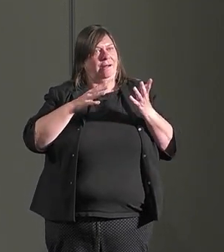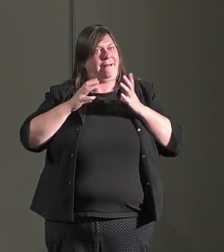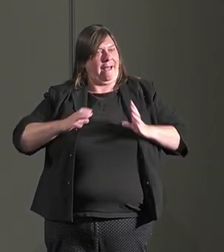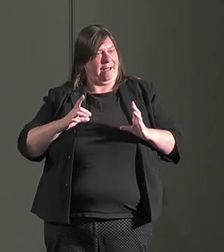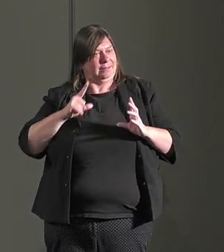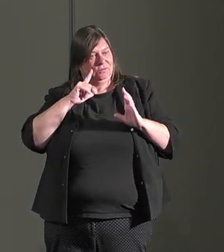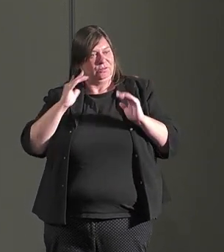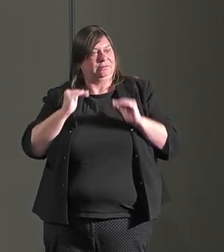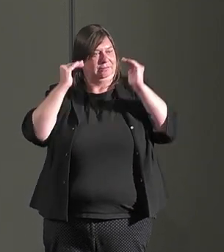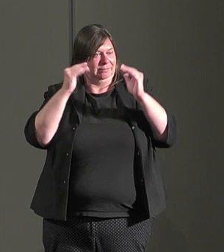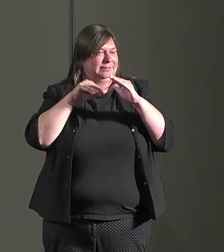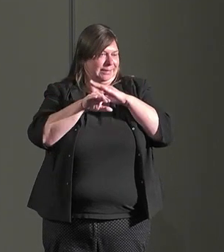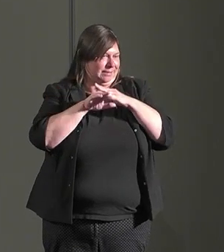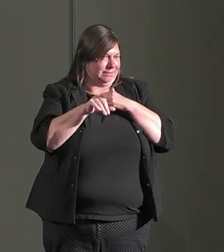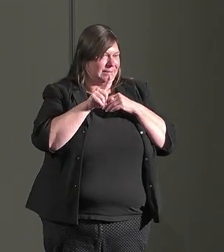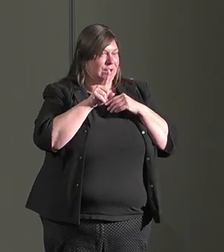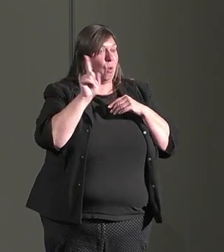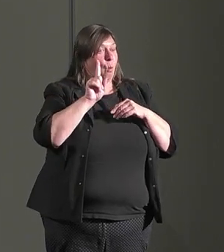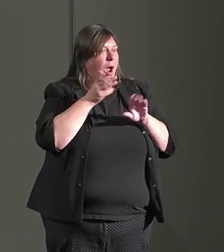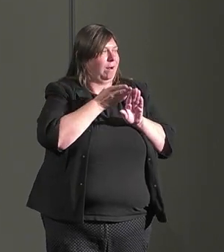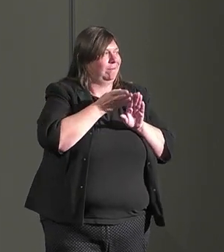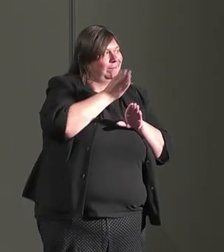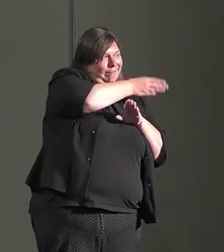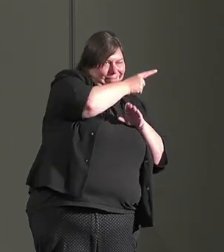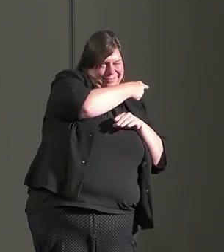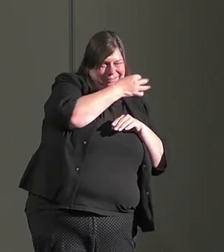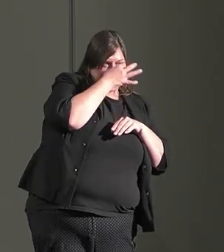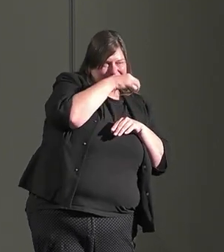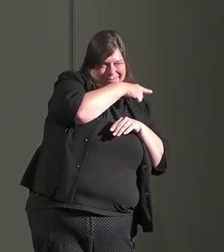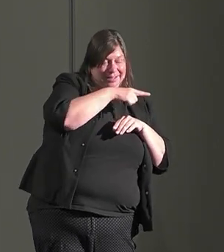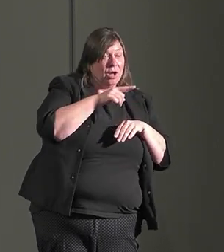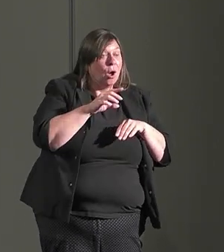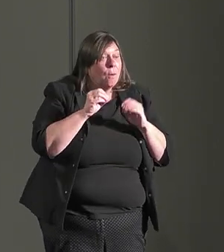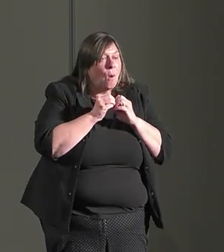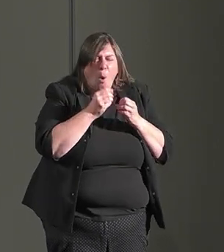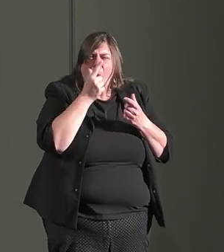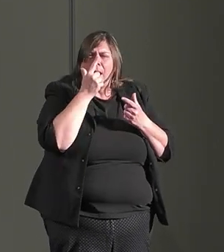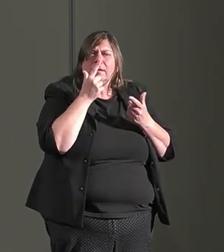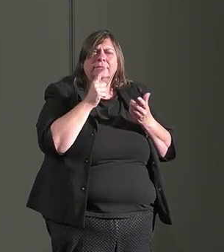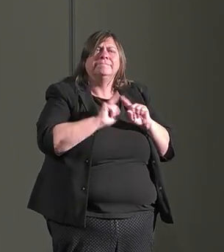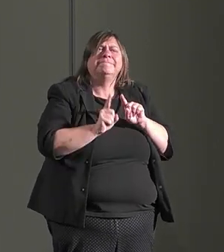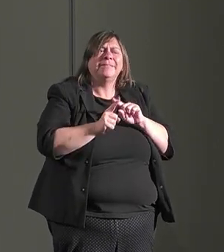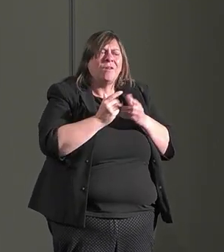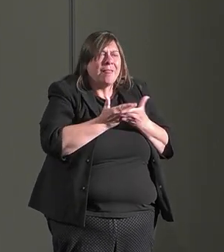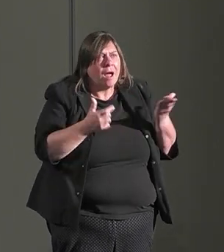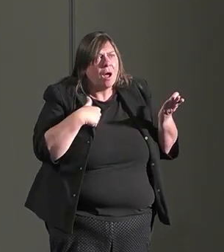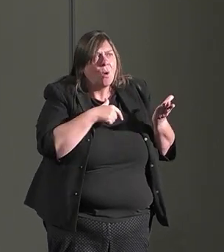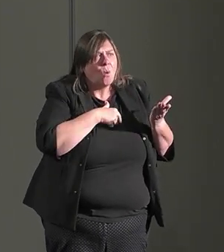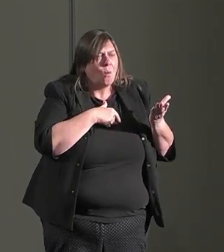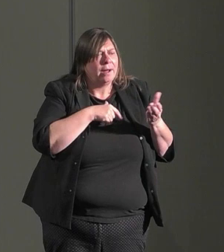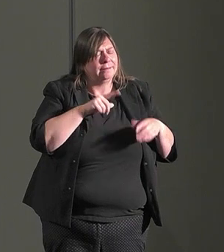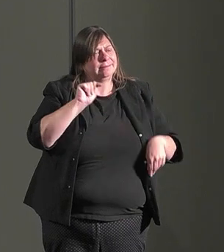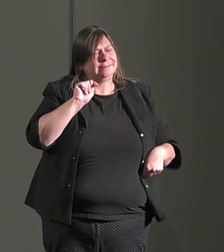is next door. You are interested to find out more about different things that we at TPGi service